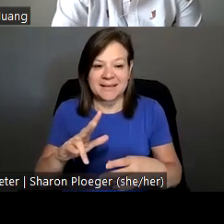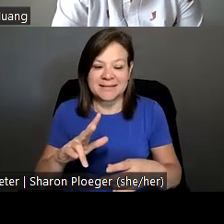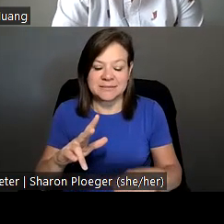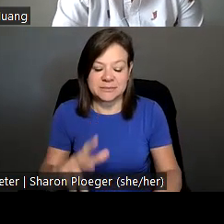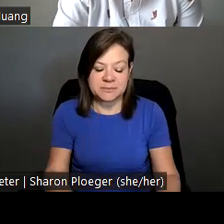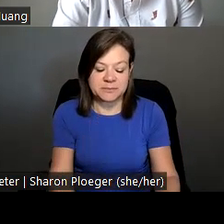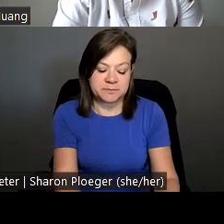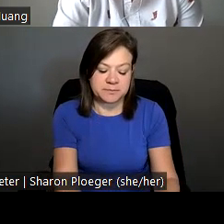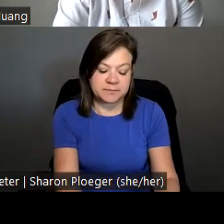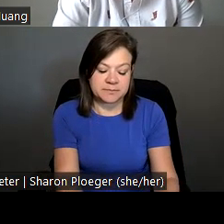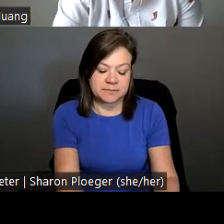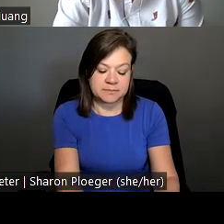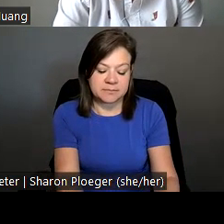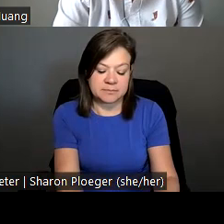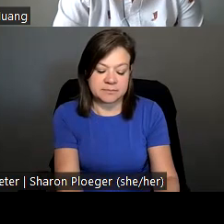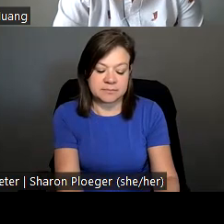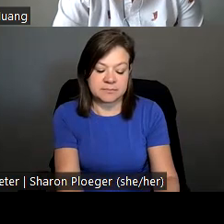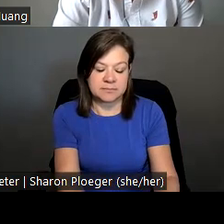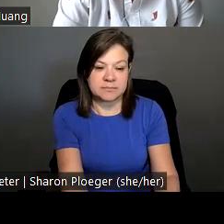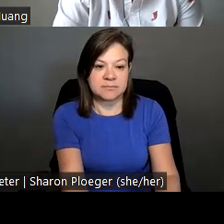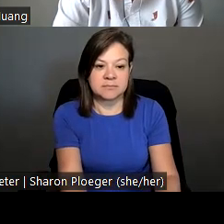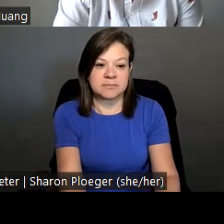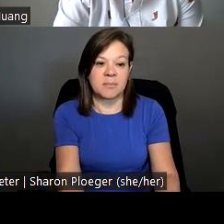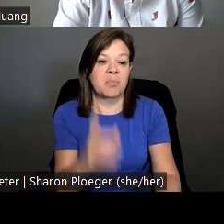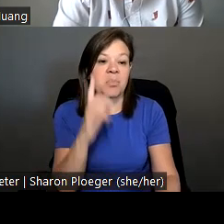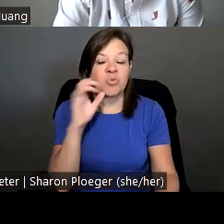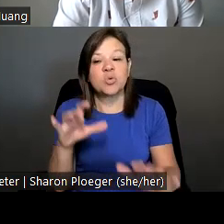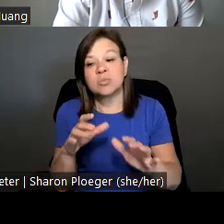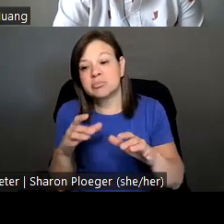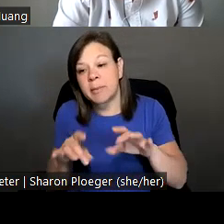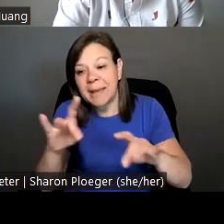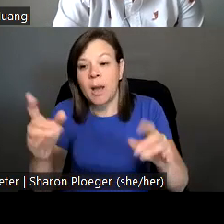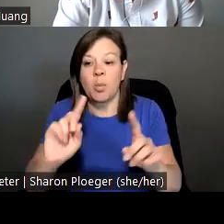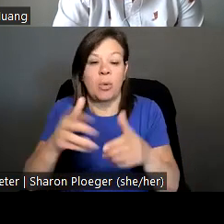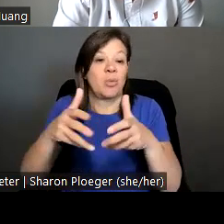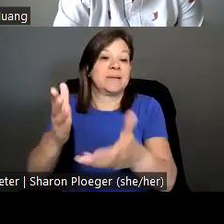pick up where we left off because we didn't have time to get to all of the slides last time.